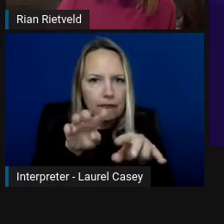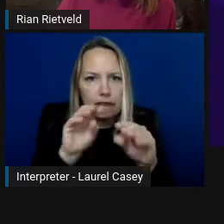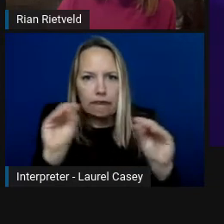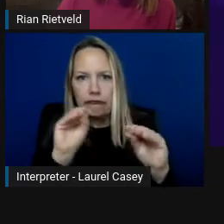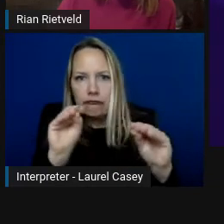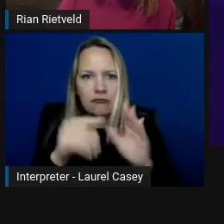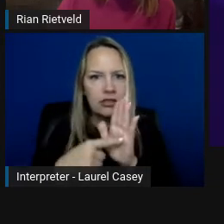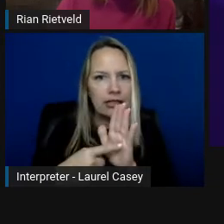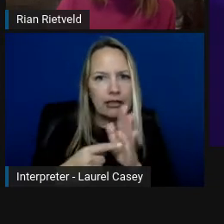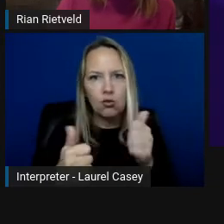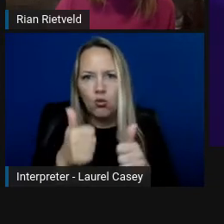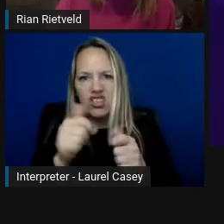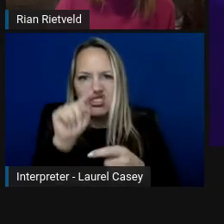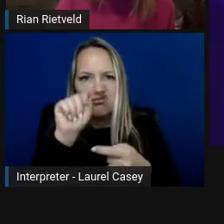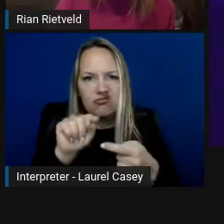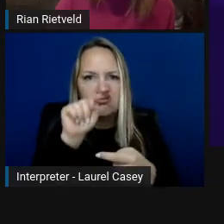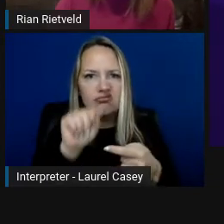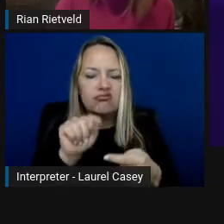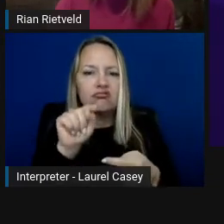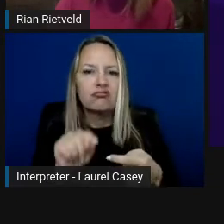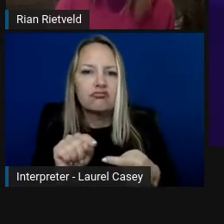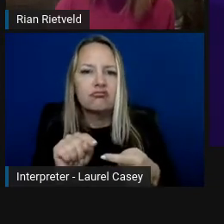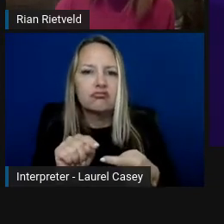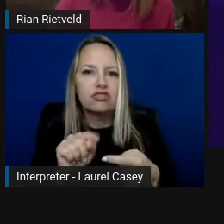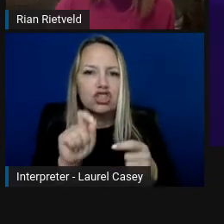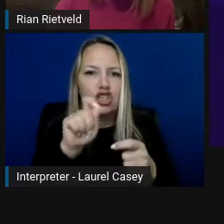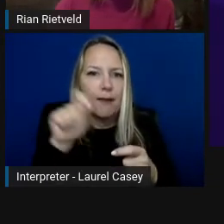of which checkbox is active at the moment.